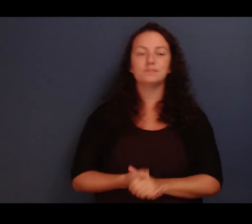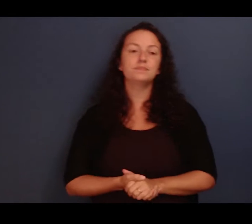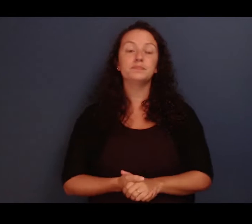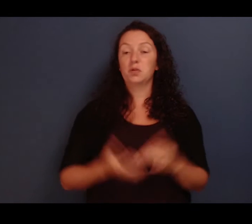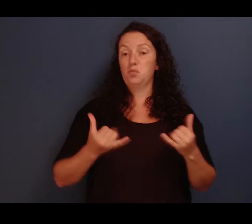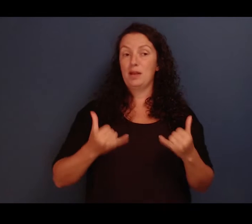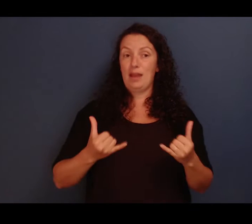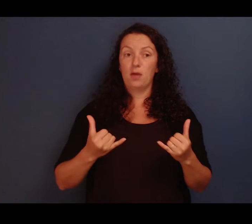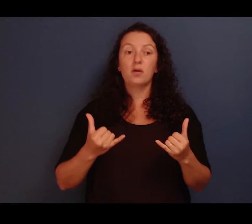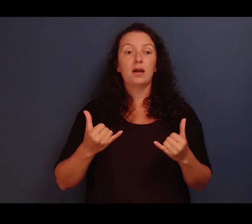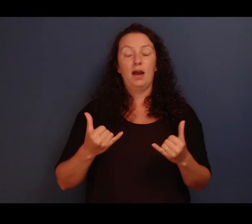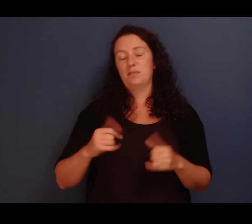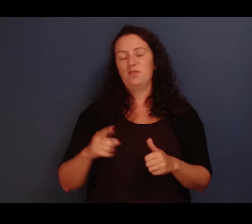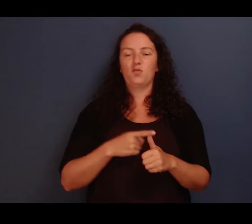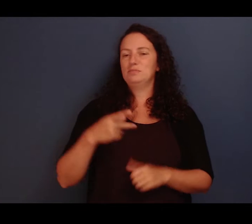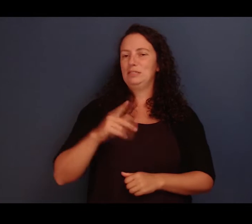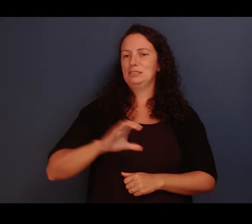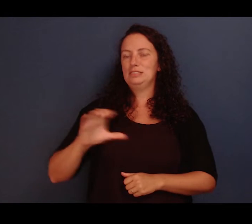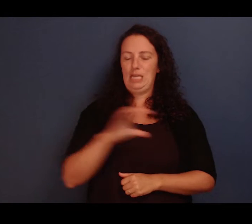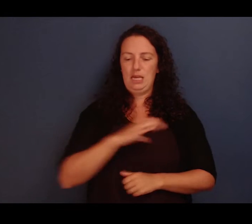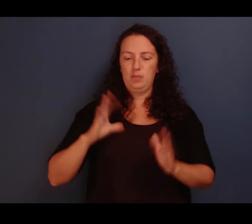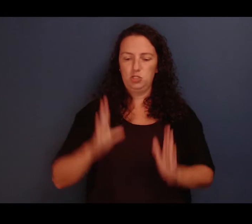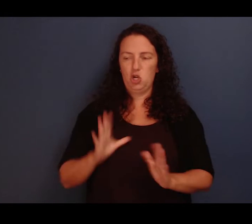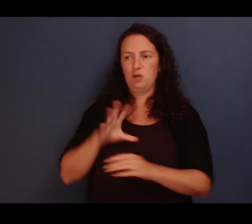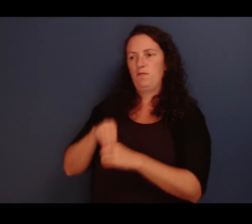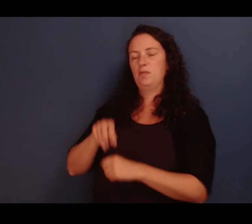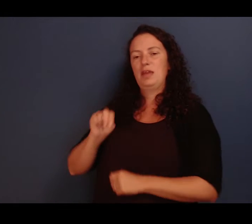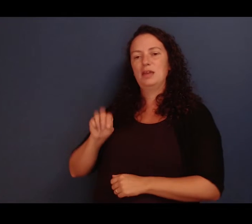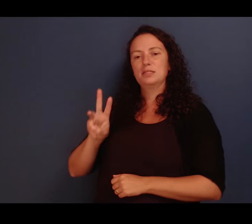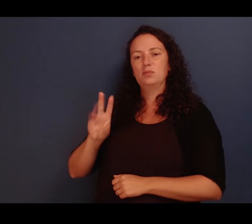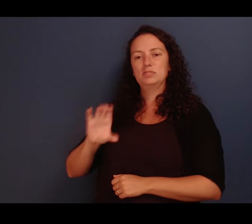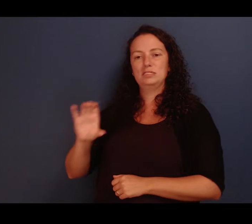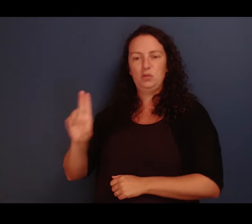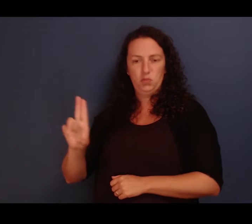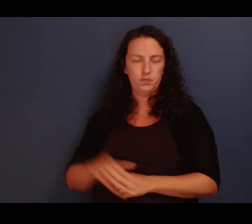way, I currently serve as PCC’s first commissioner at the NWCCU.